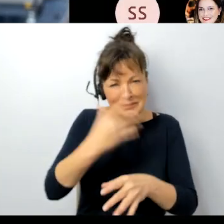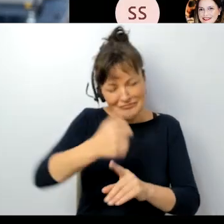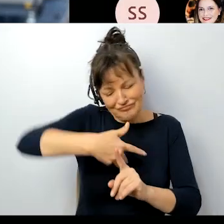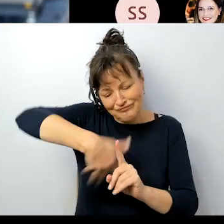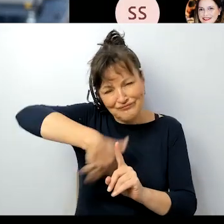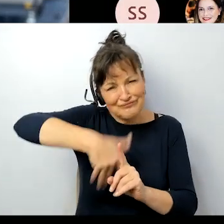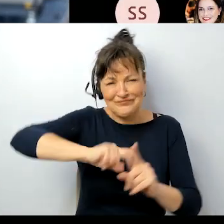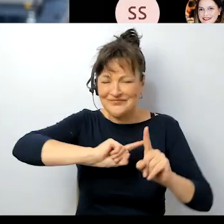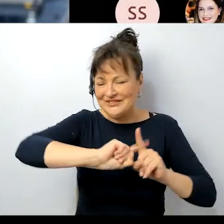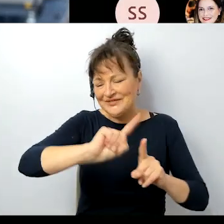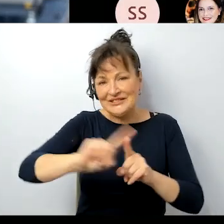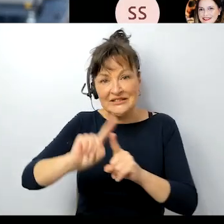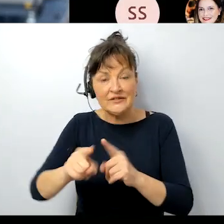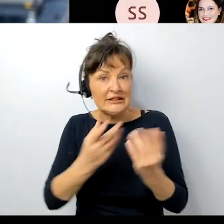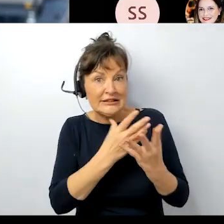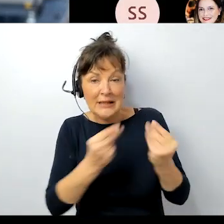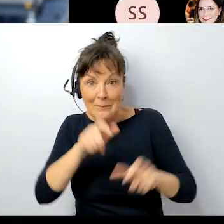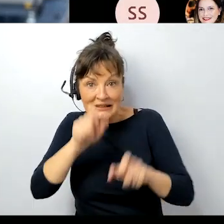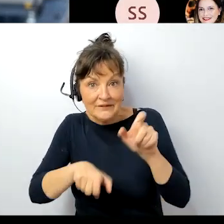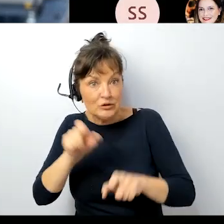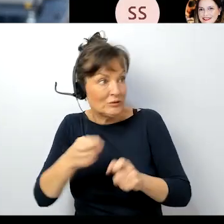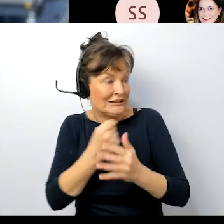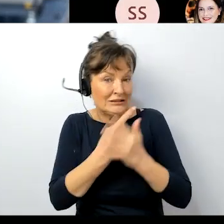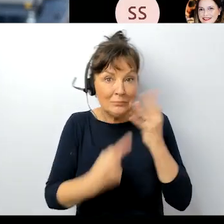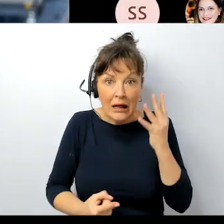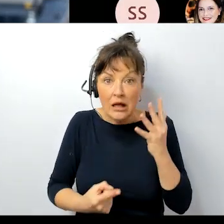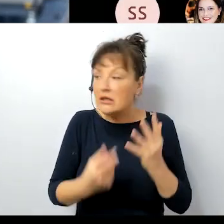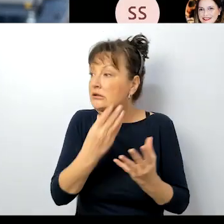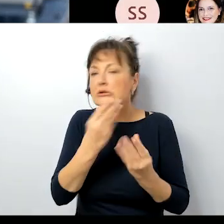We are pleased to see that our apprentices are from a range of backgrounds and circumstances